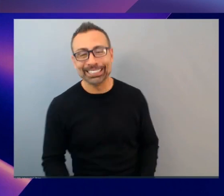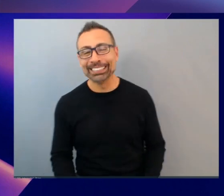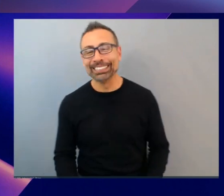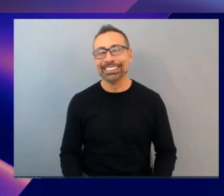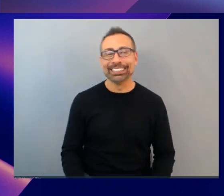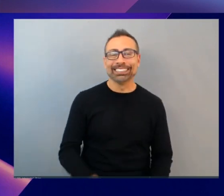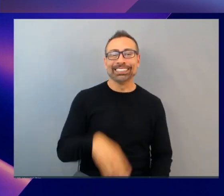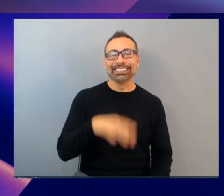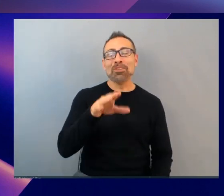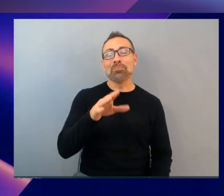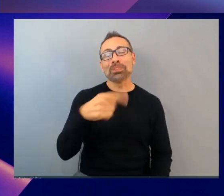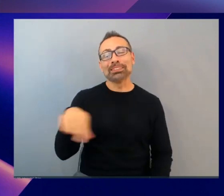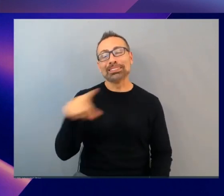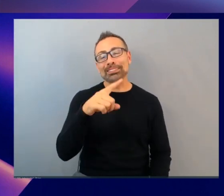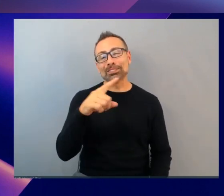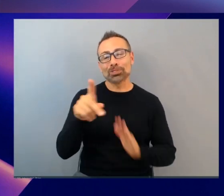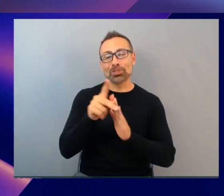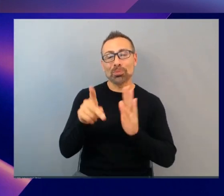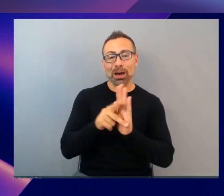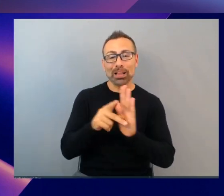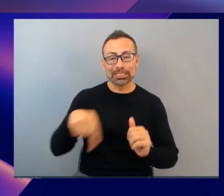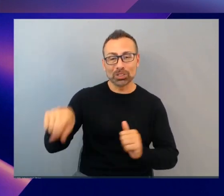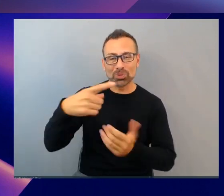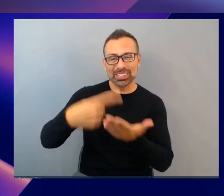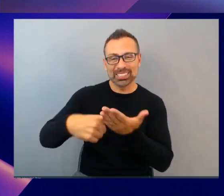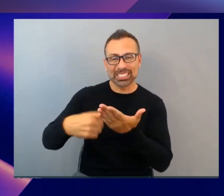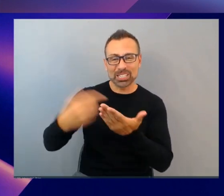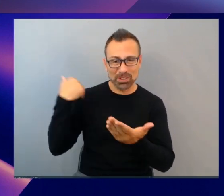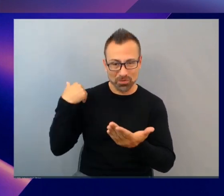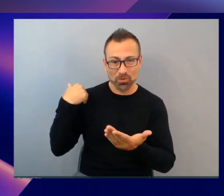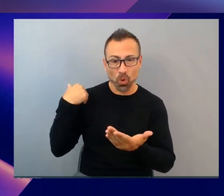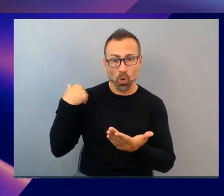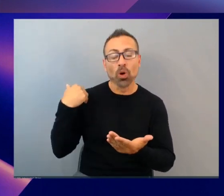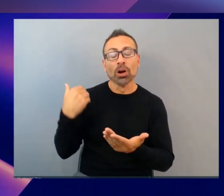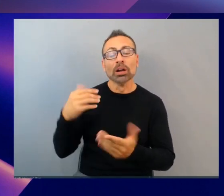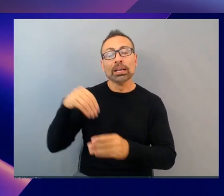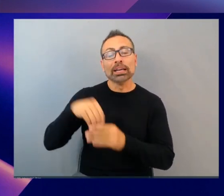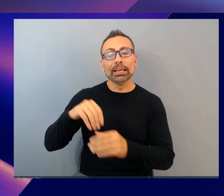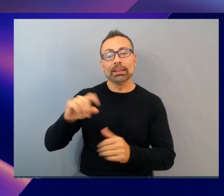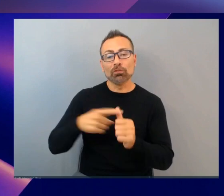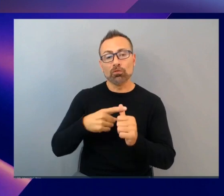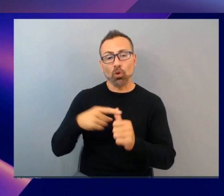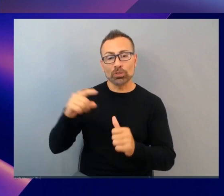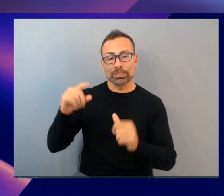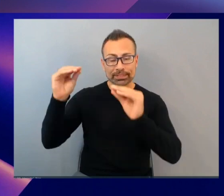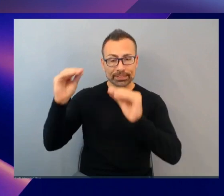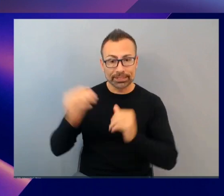we talked about bucket policies in the first assessment. Yes. - The bucket policies are the permission mechanisms that we use